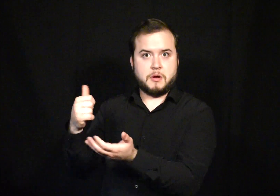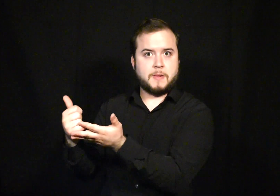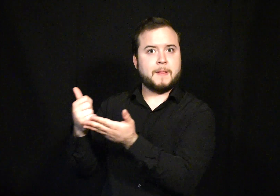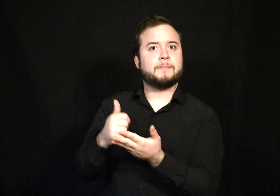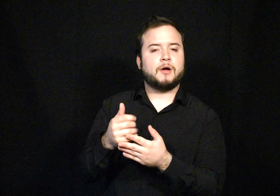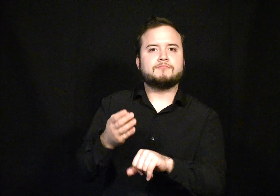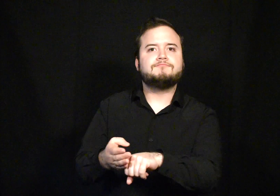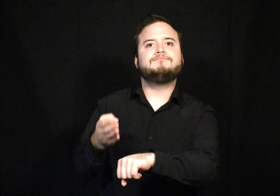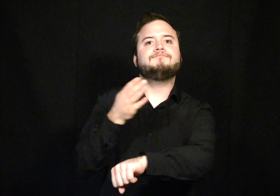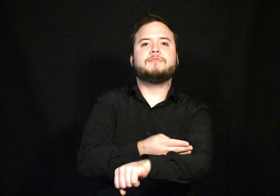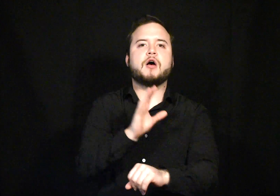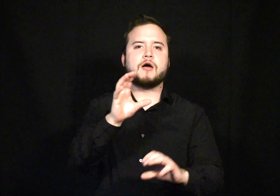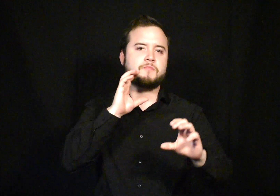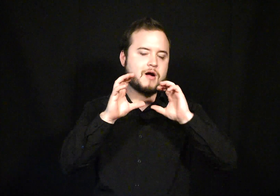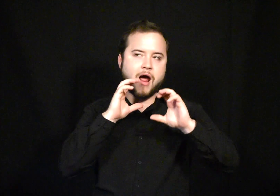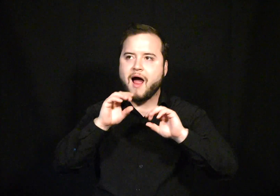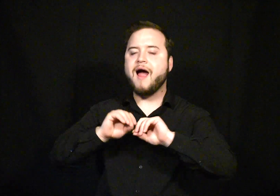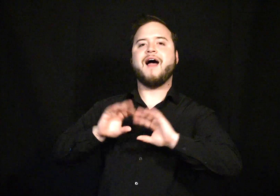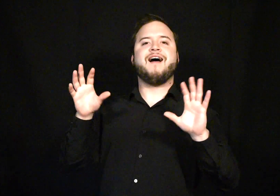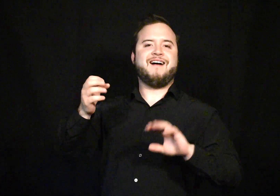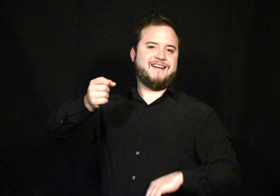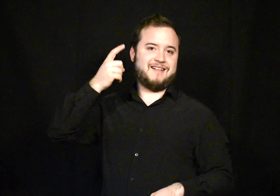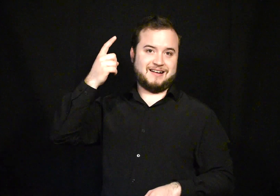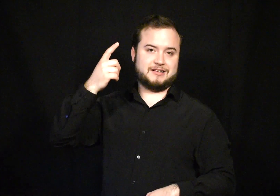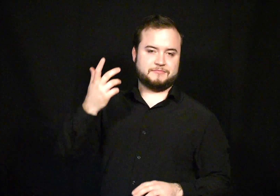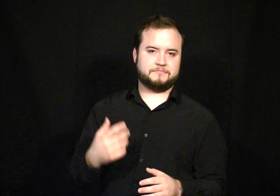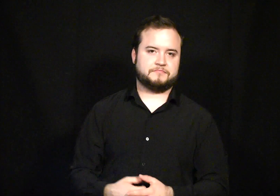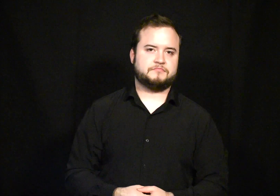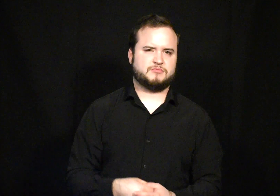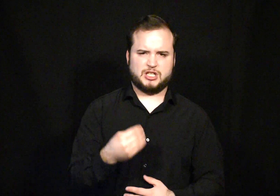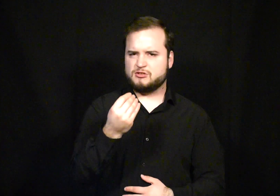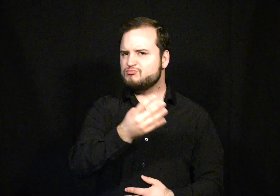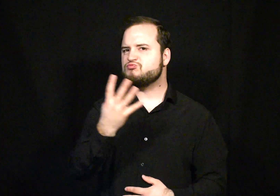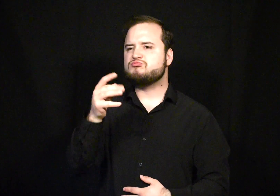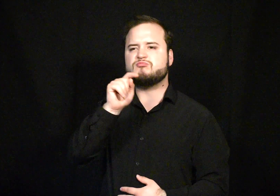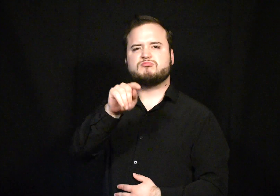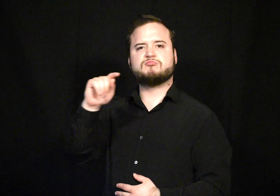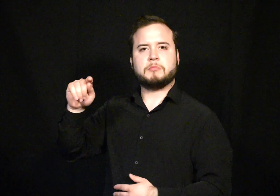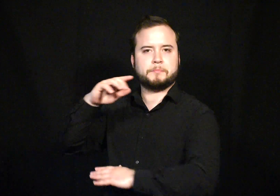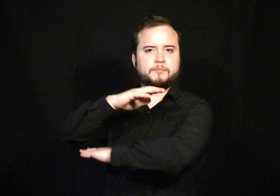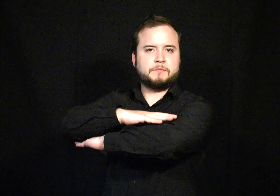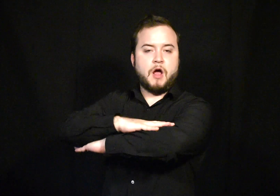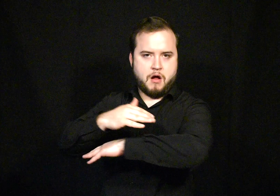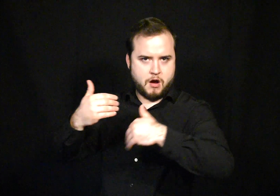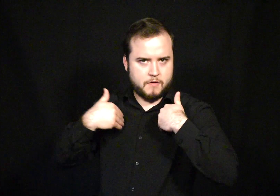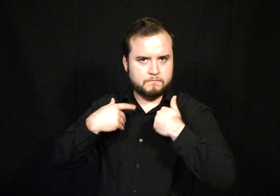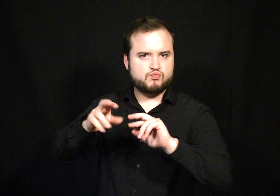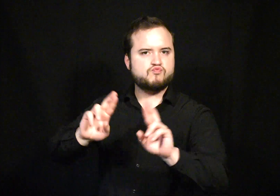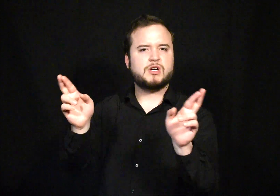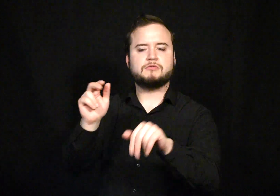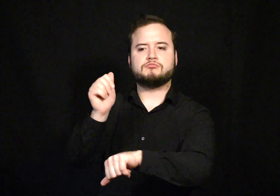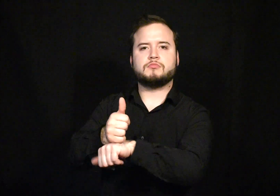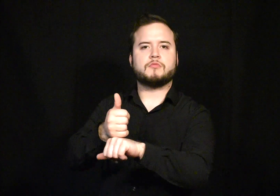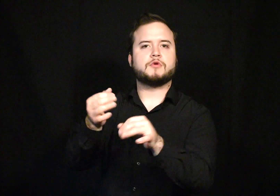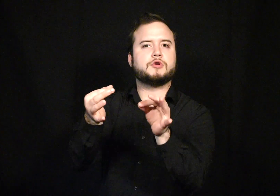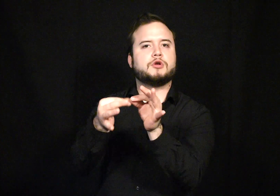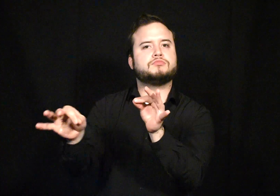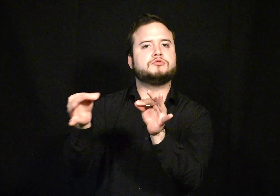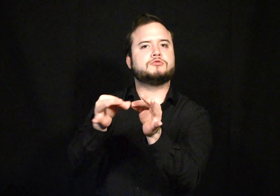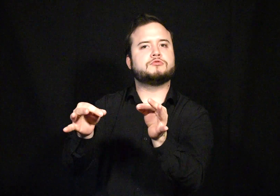that can enhance your communication experience. Several platforms have captioning available.